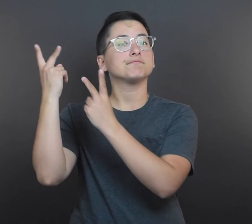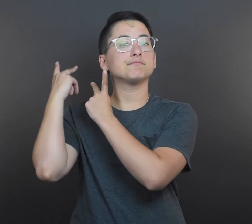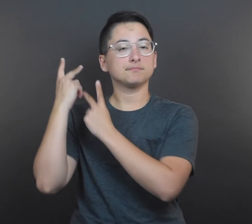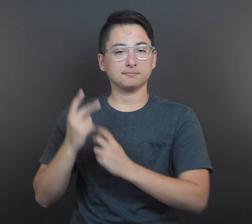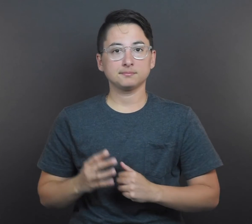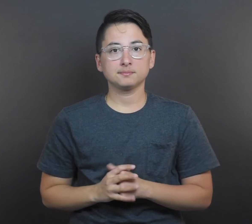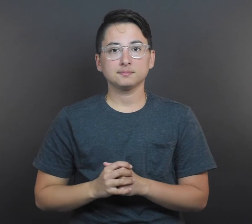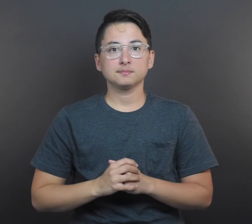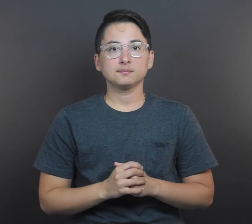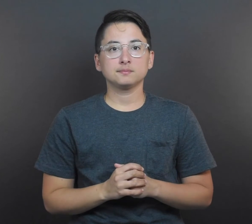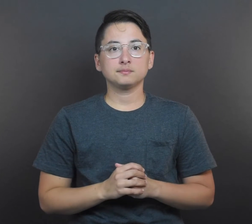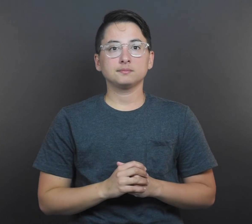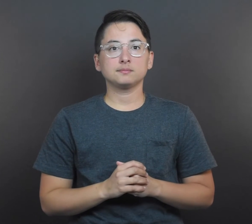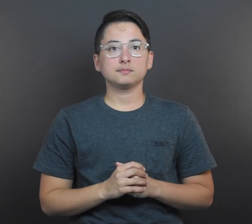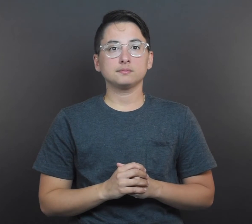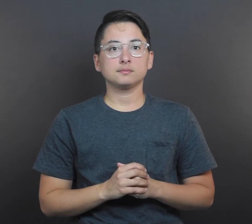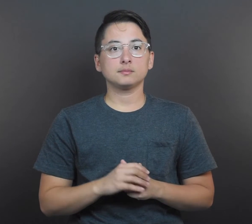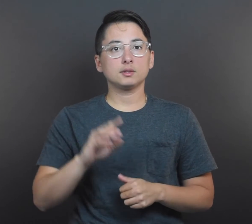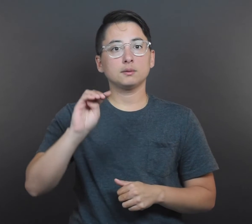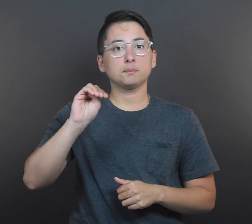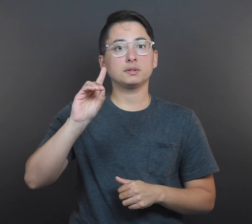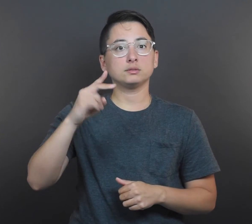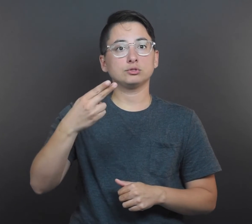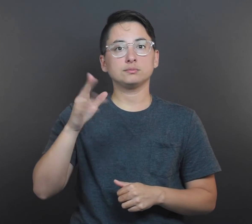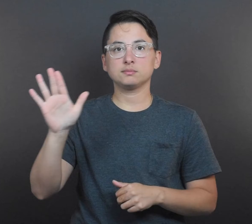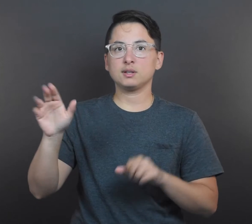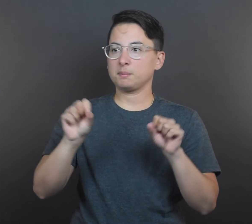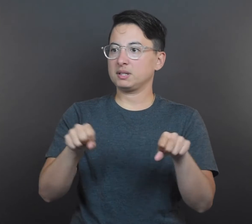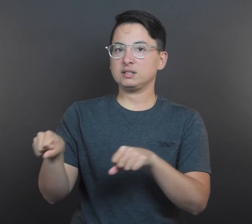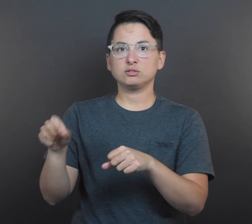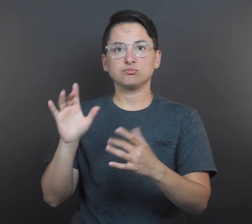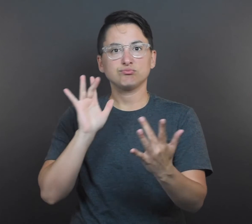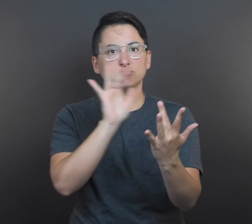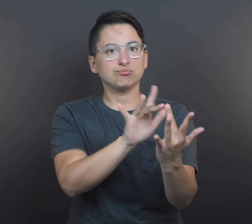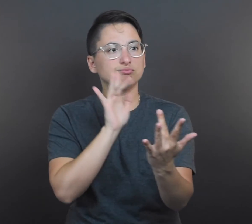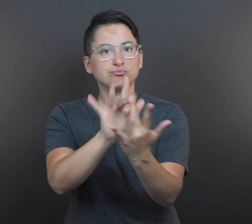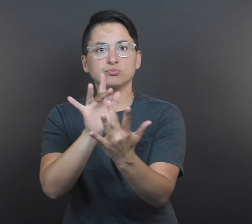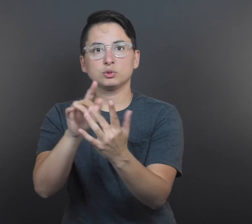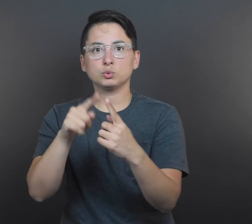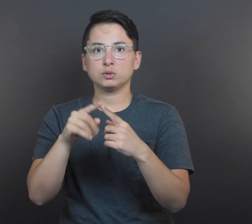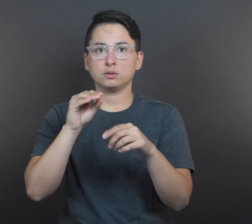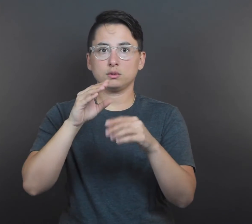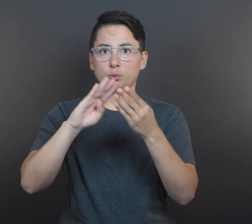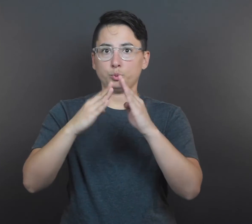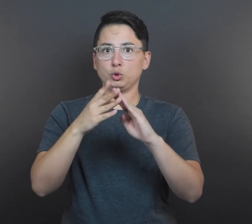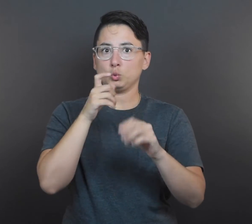reach out to affected communities during COVID-19 is mostly due to its pre-existing